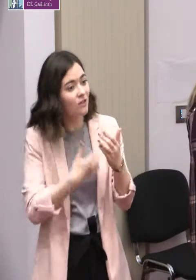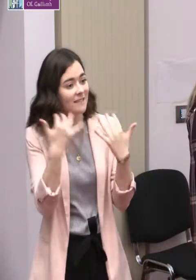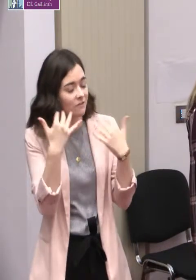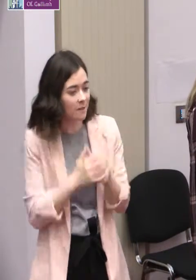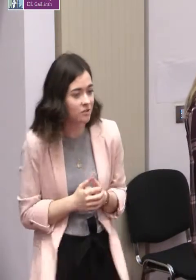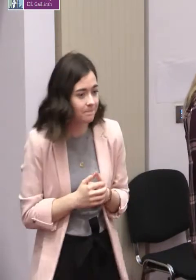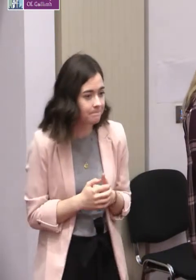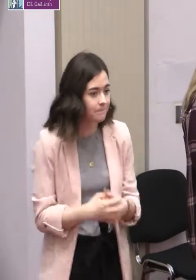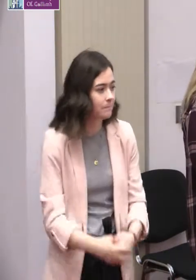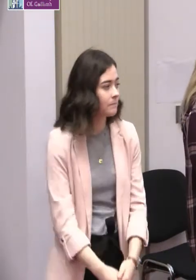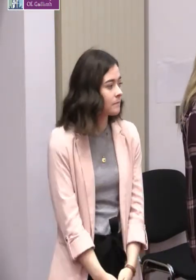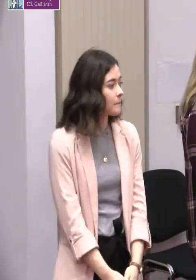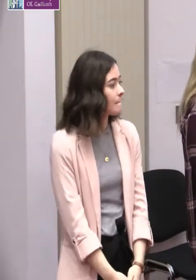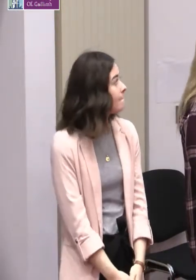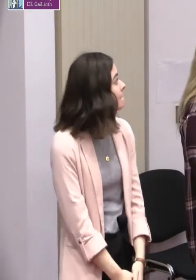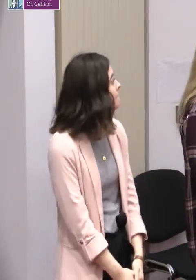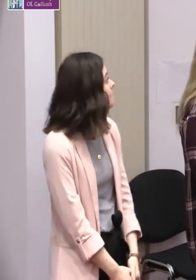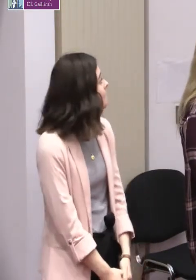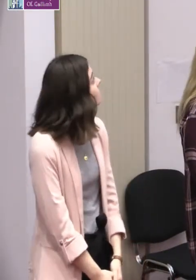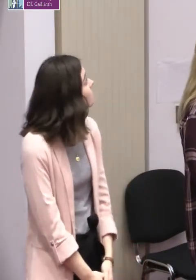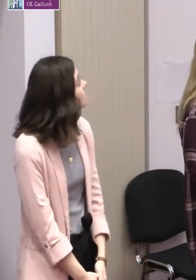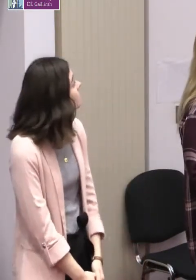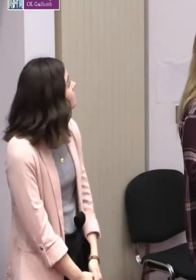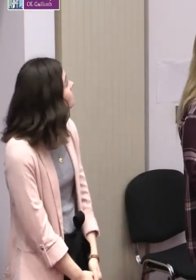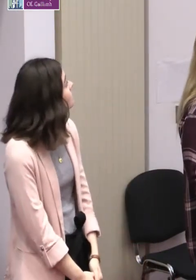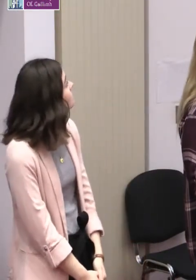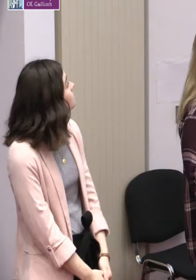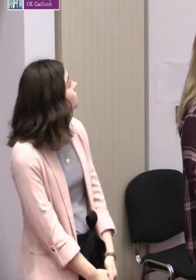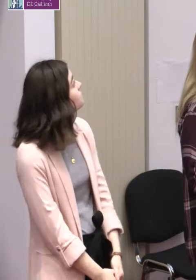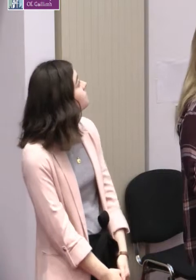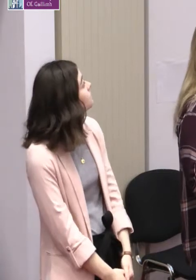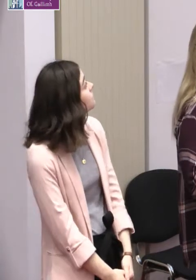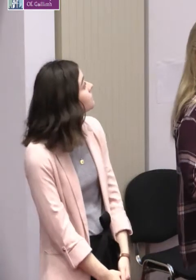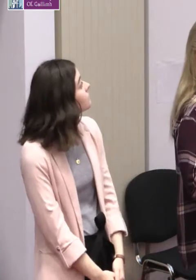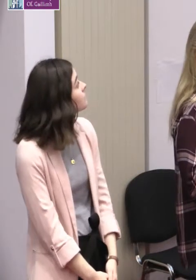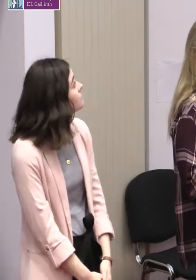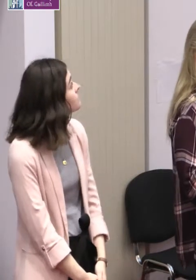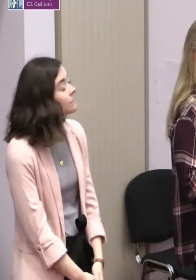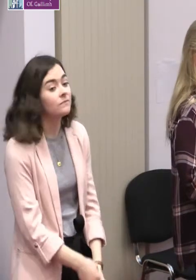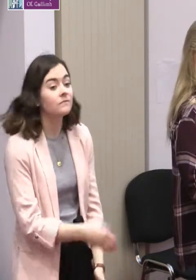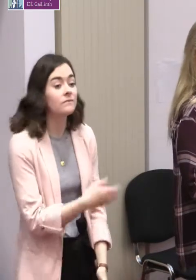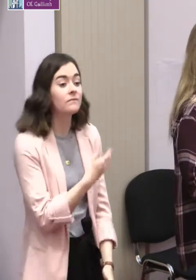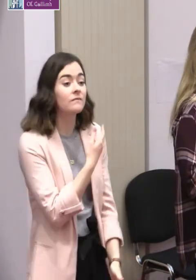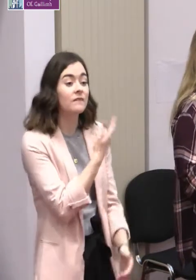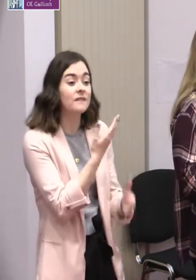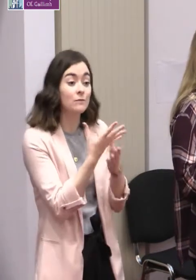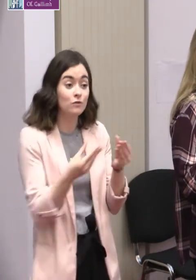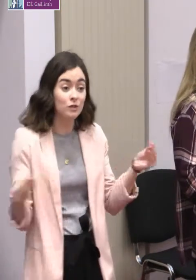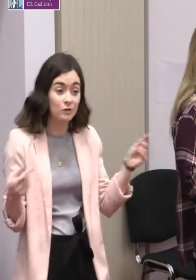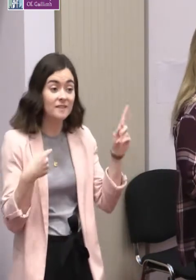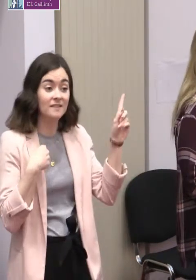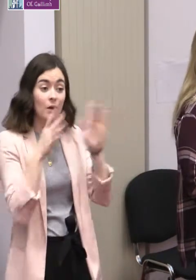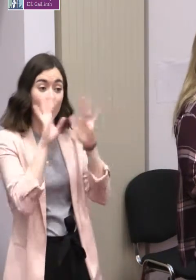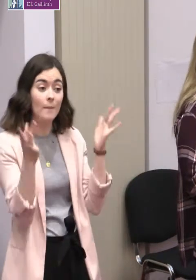I put some resources, our websites are available on the last slide.